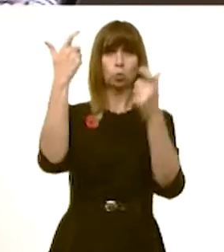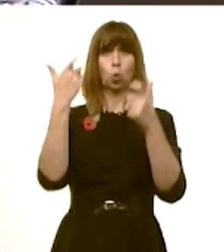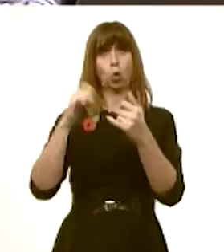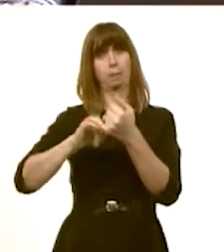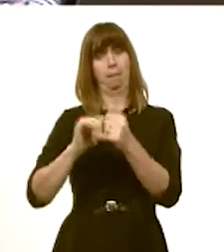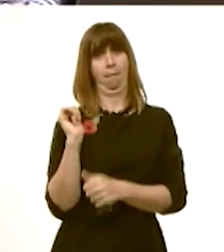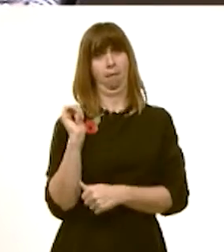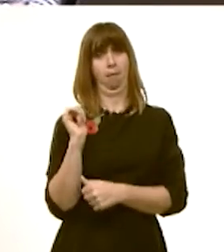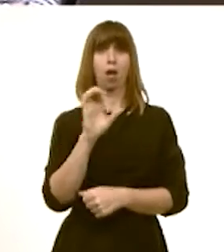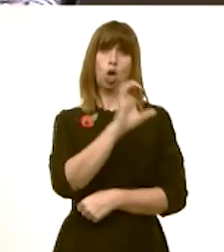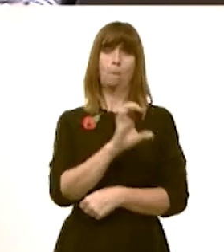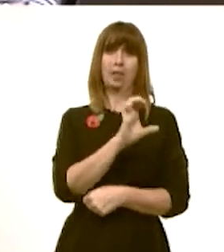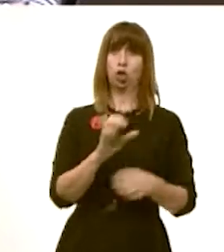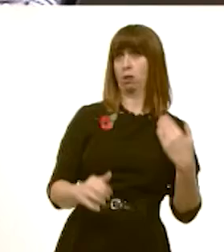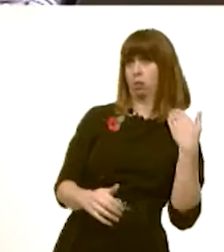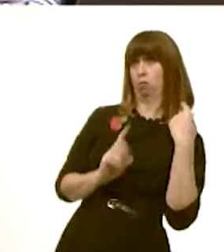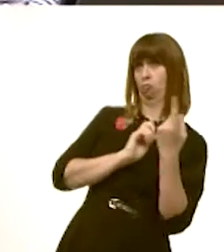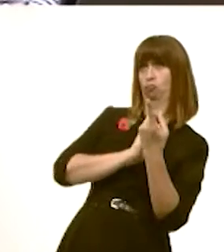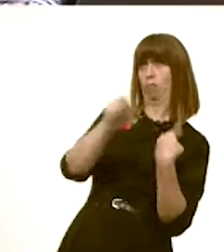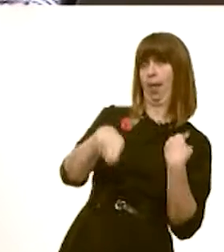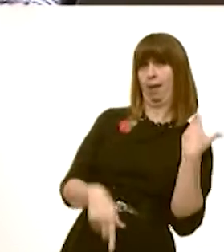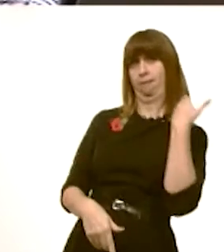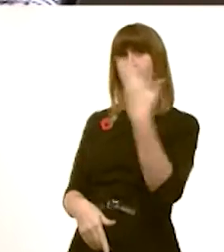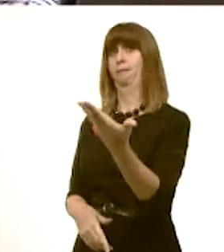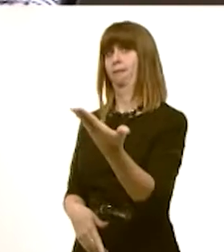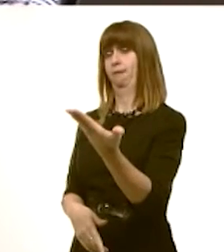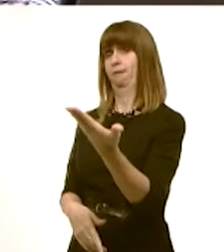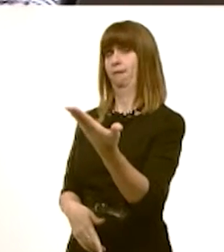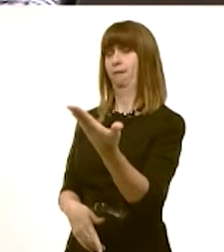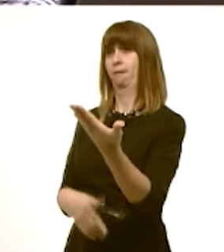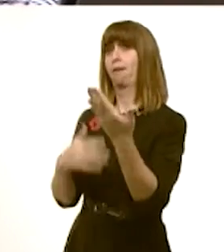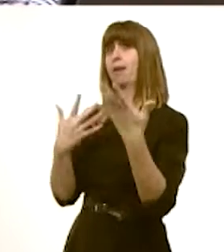The Commission has since submitted a reply to the court, so the UK now has until 2 December